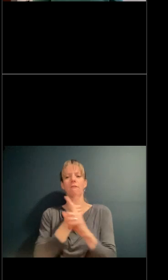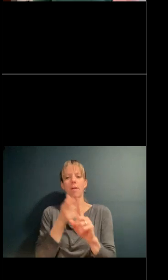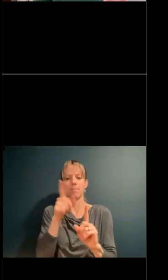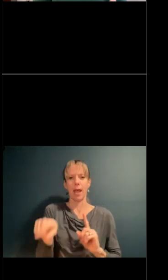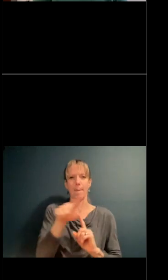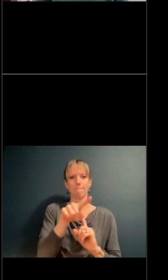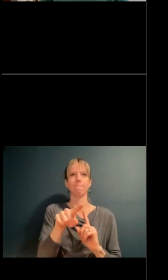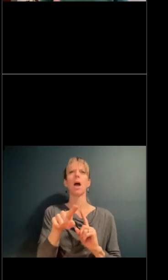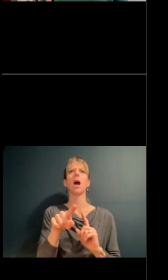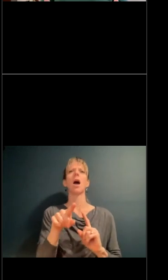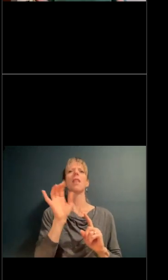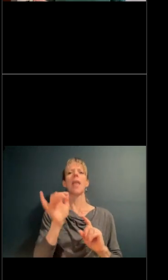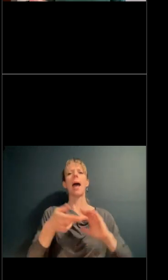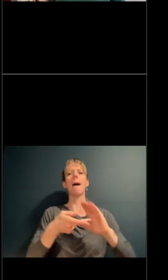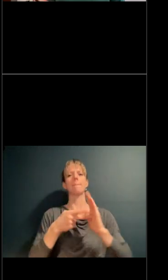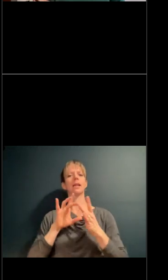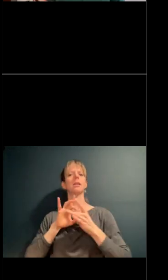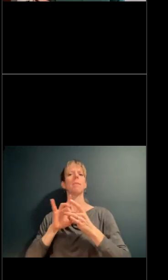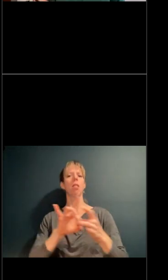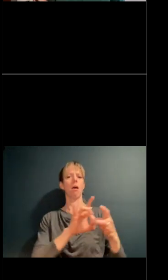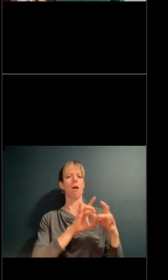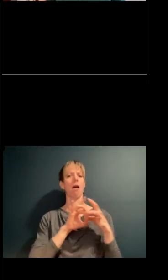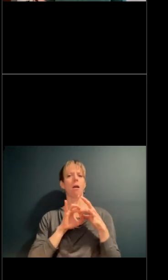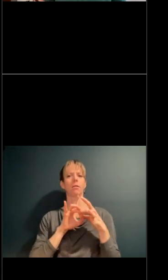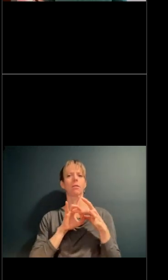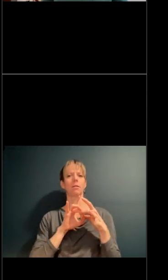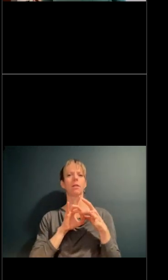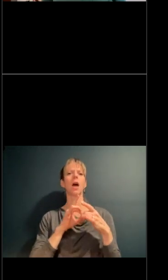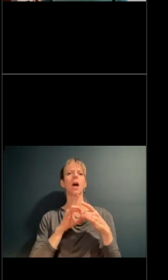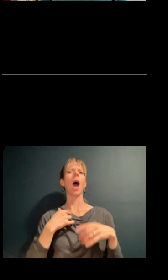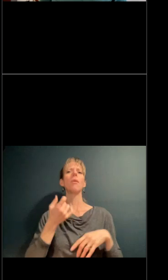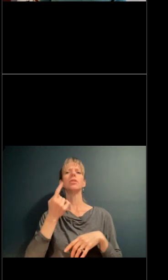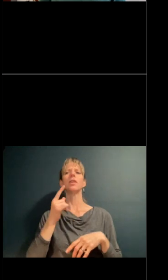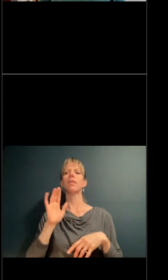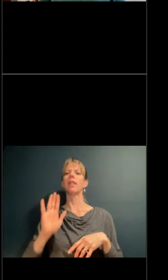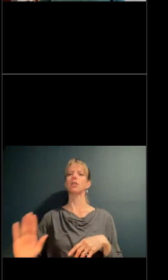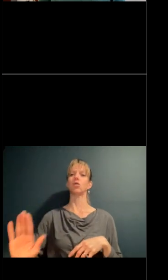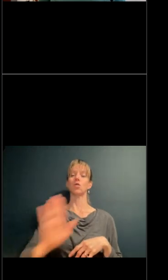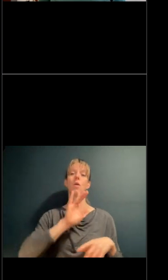Because I imagine they are your own answers to that question of what does belonging mean to you.